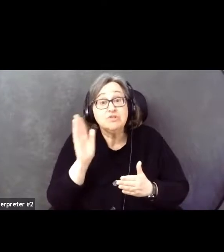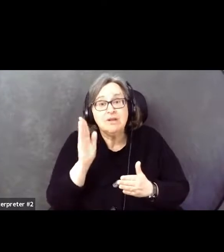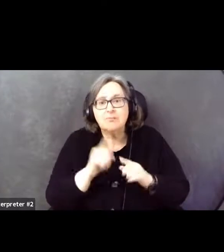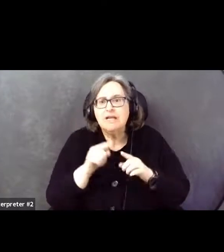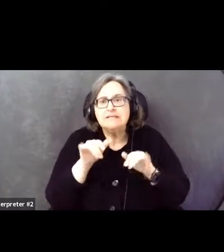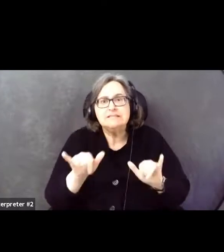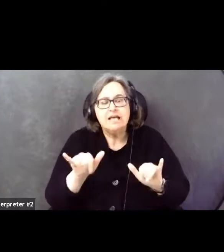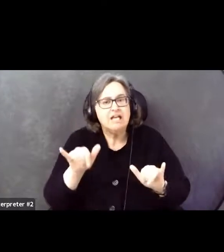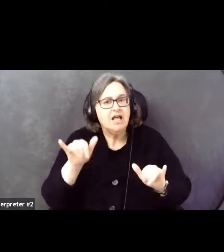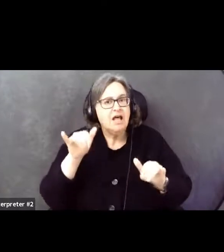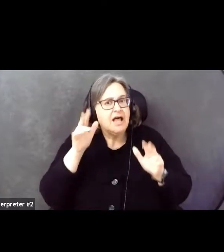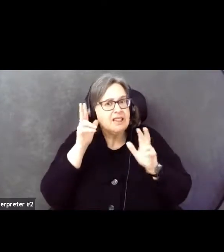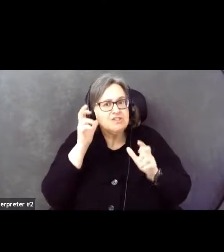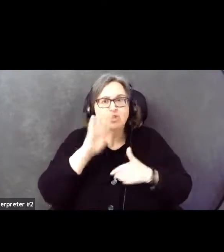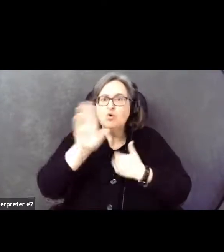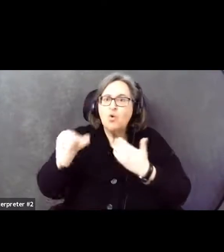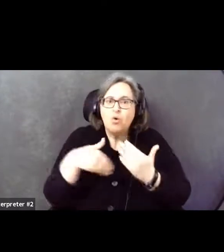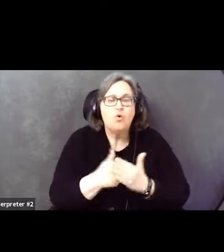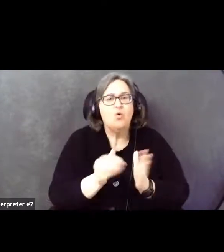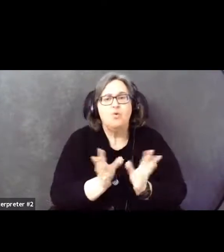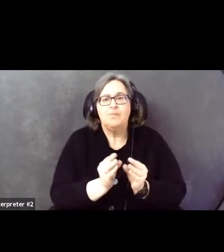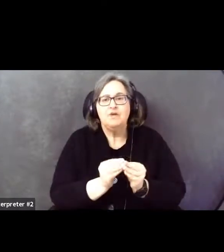whole presentation. As Kyle said at the